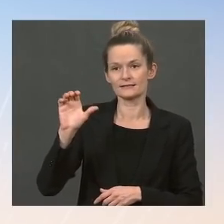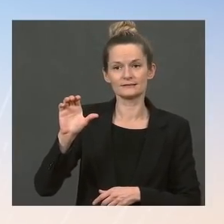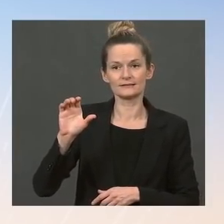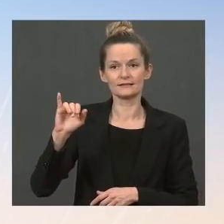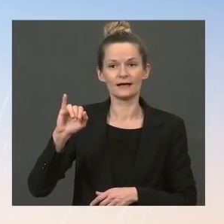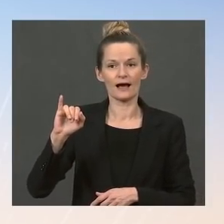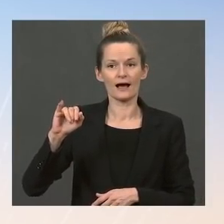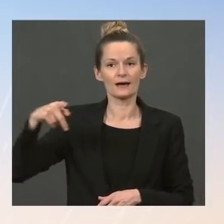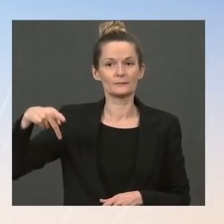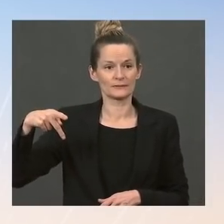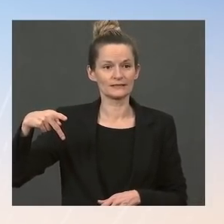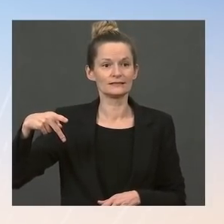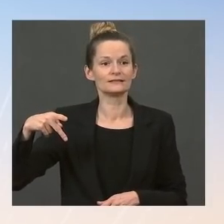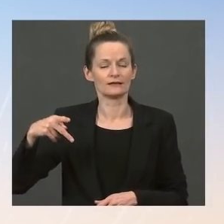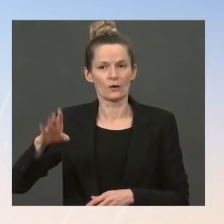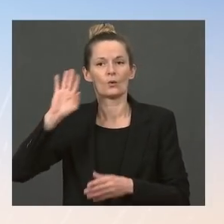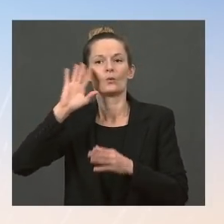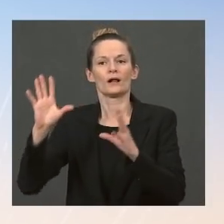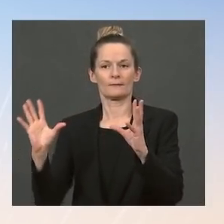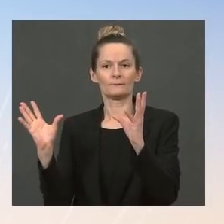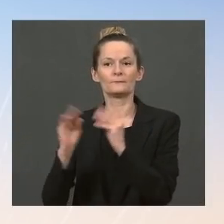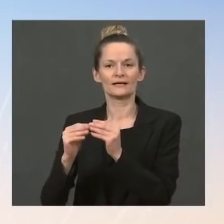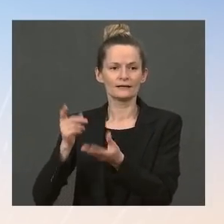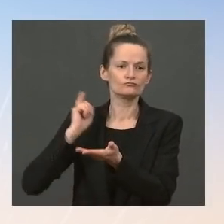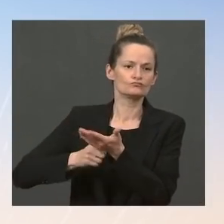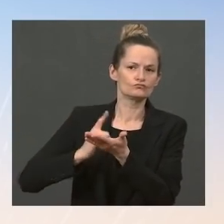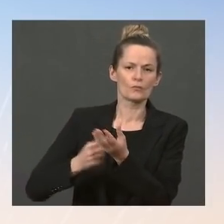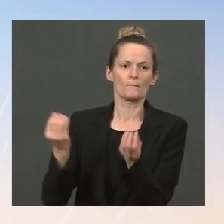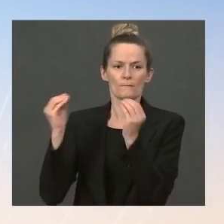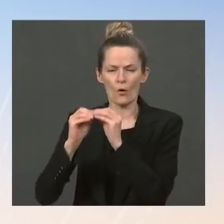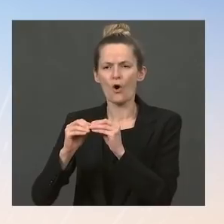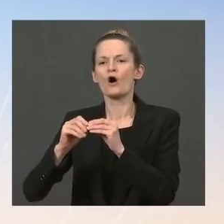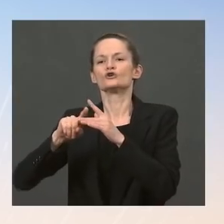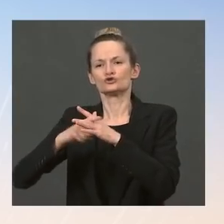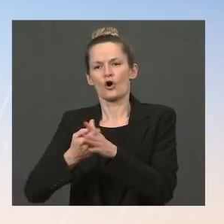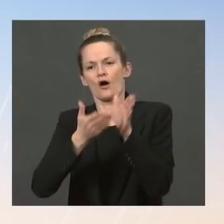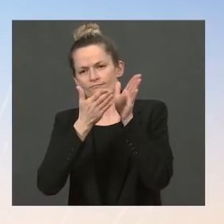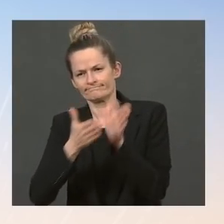we're prepared to operationalize our plan. But it's always been based -- every time we've talked about this,